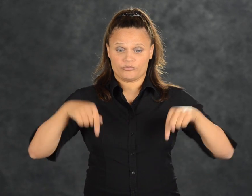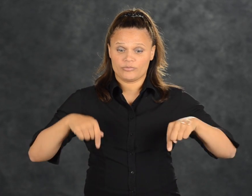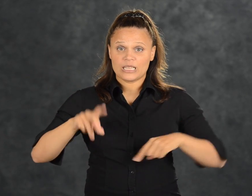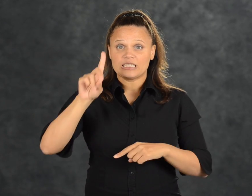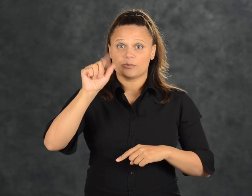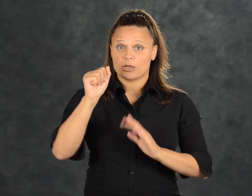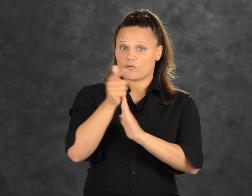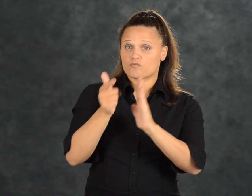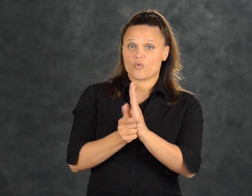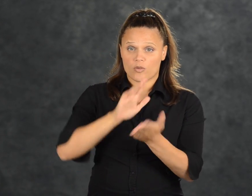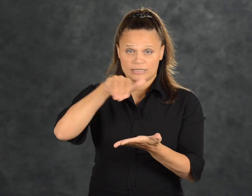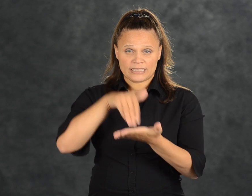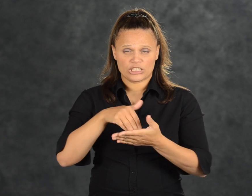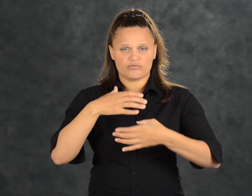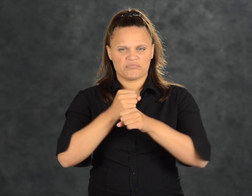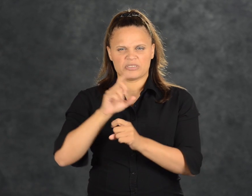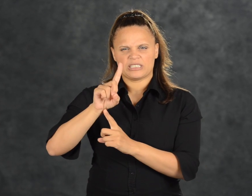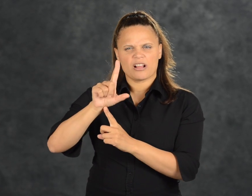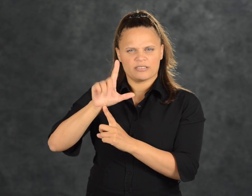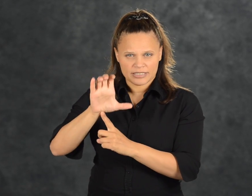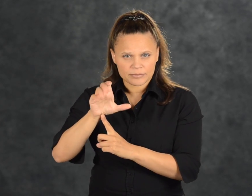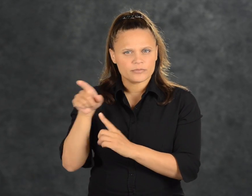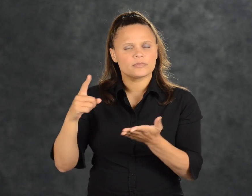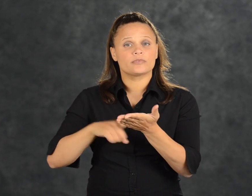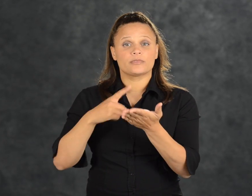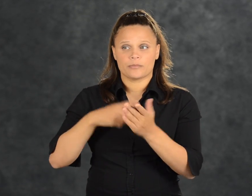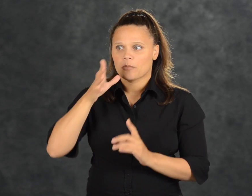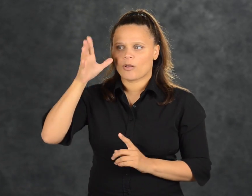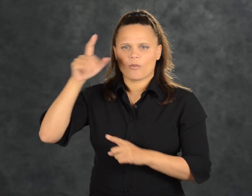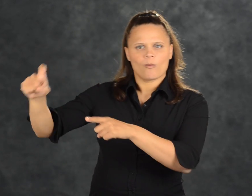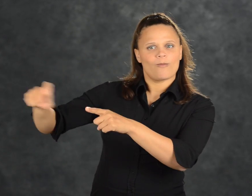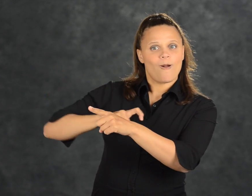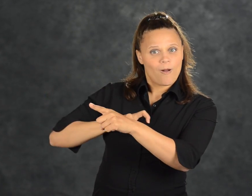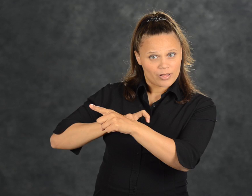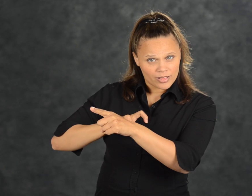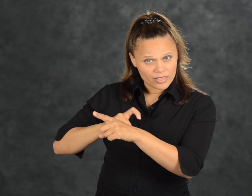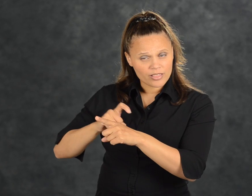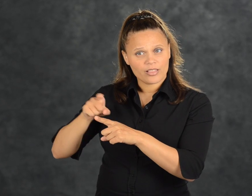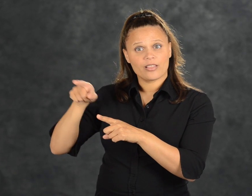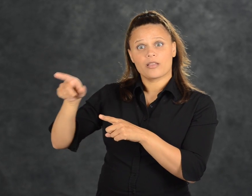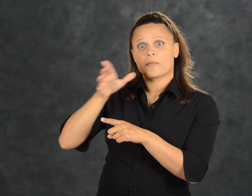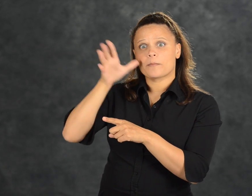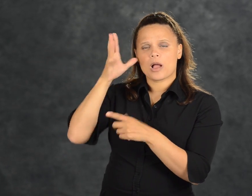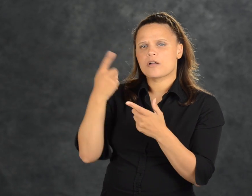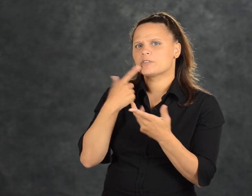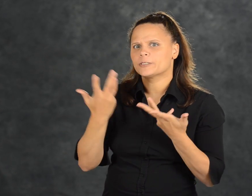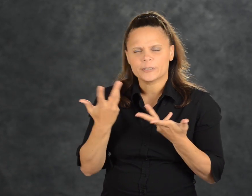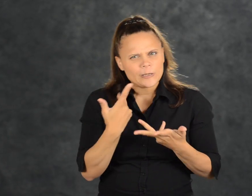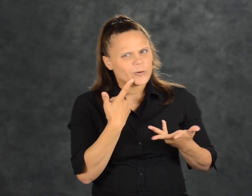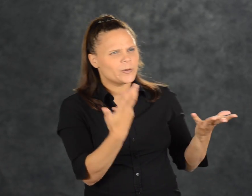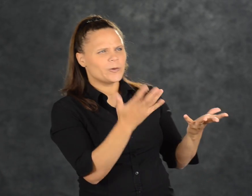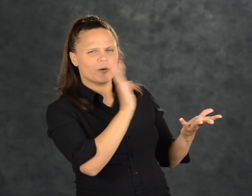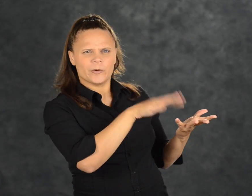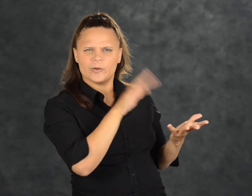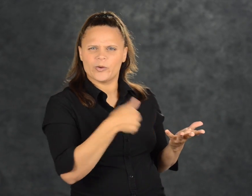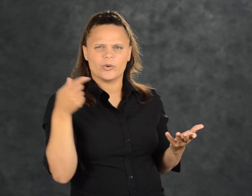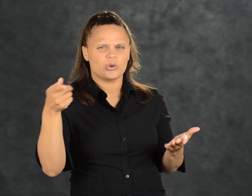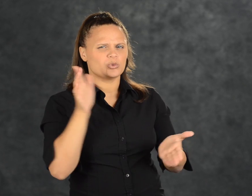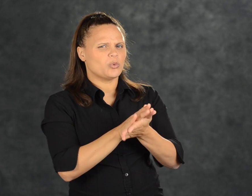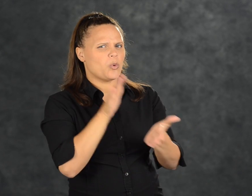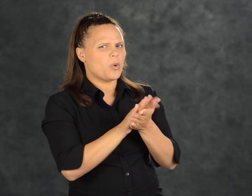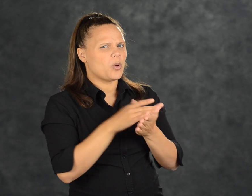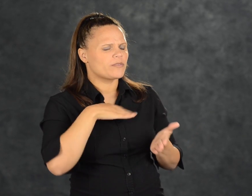When people call the Disability Law Center to say they disagree with the school about their child's special education services,